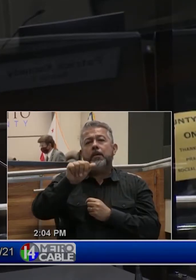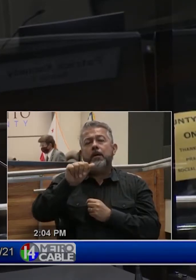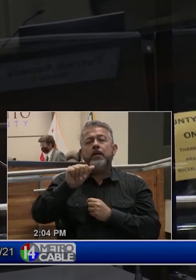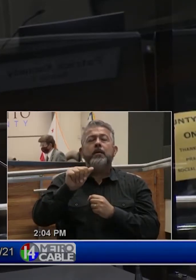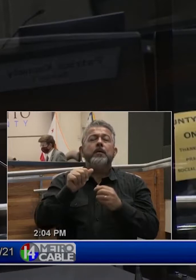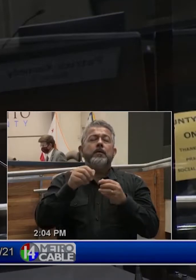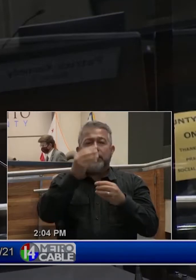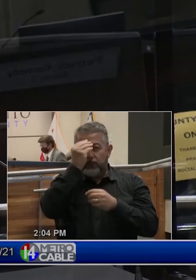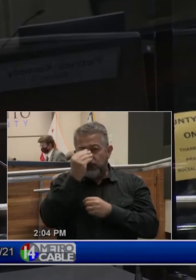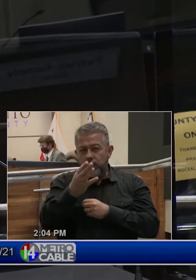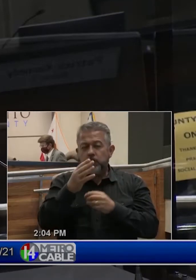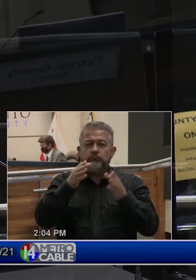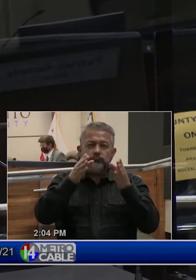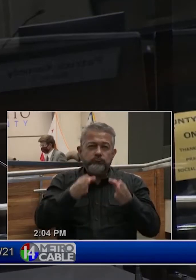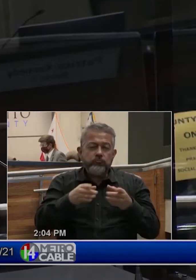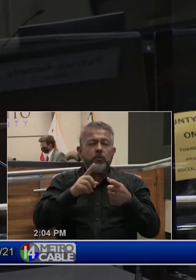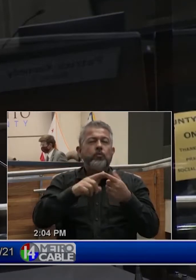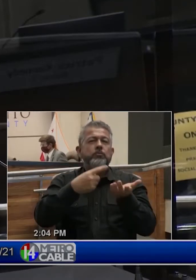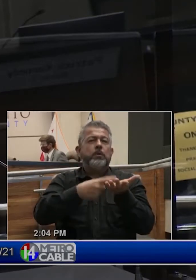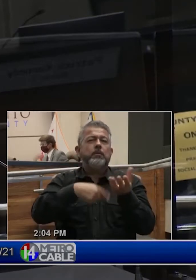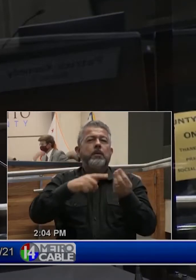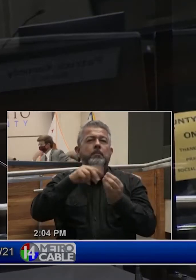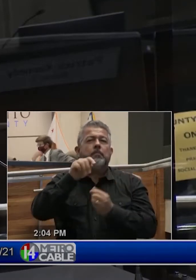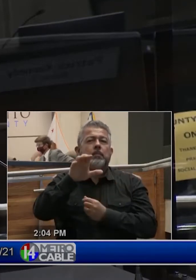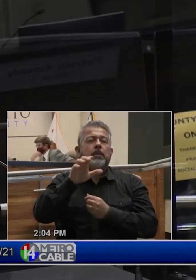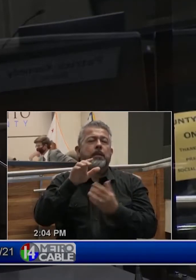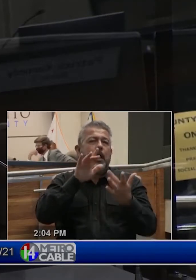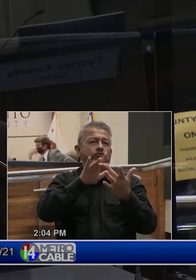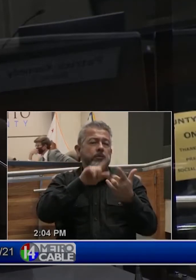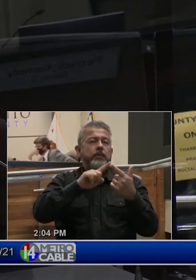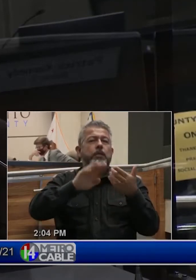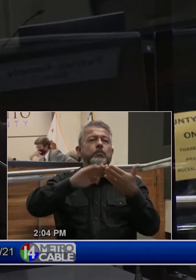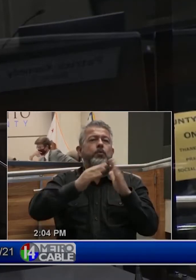DIRECTOR OF PUBLIC INFORMATION WILL DISCUSS PUBLIC OUTREACH AND WILL DISCUSS PUBLIC OUTREACH AND COMMUNITY EP GAGEMENT AND WE'LL